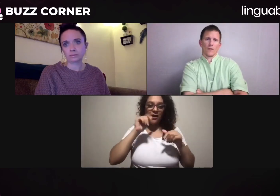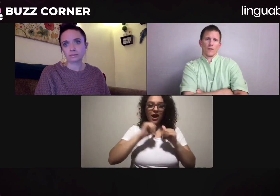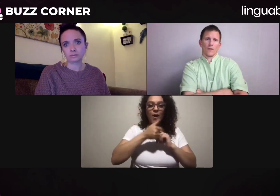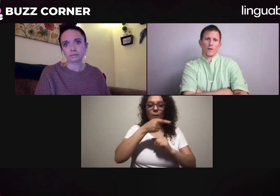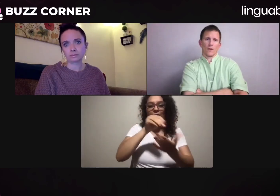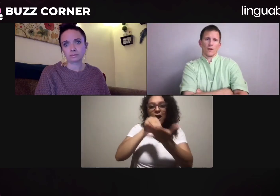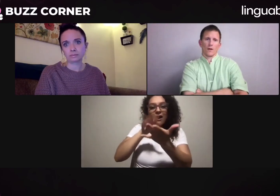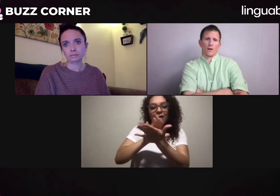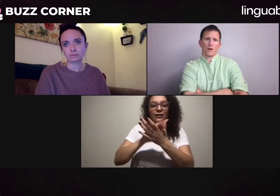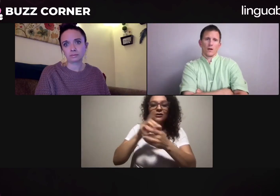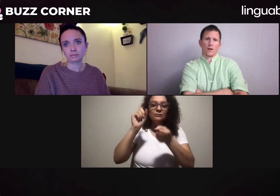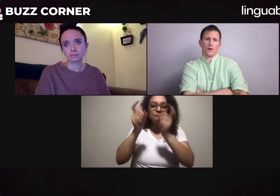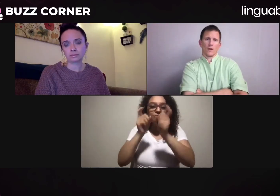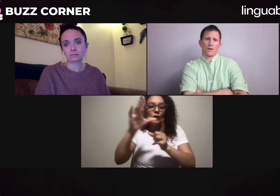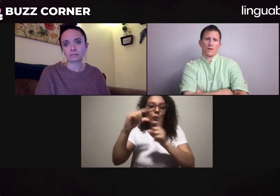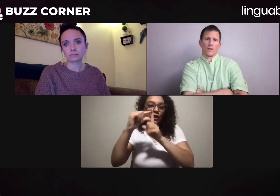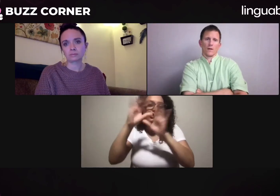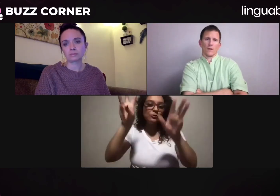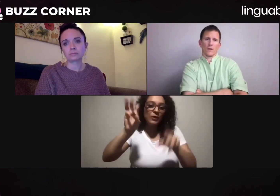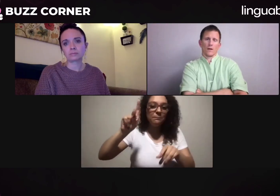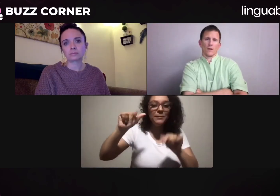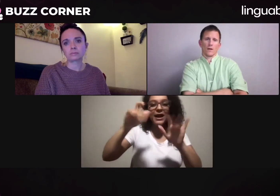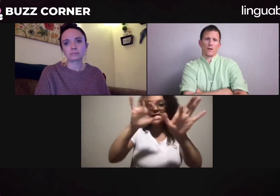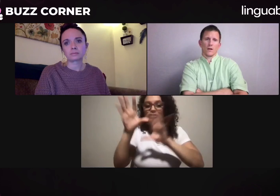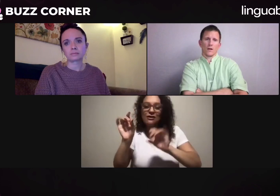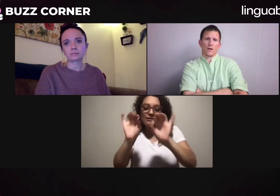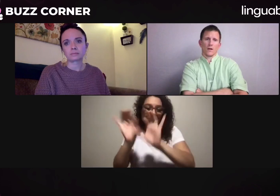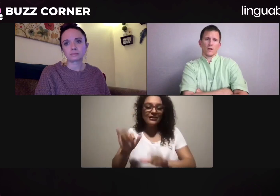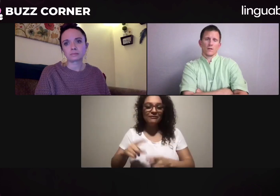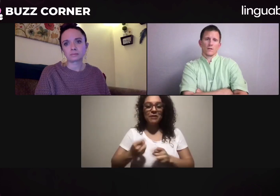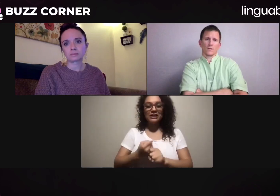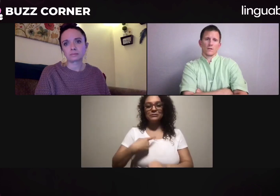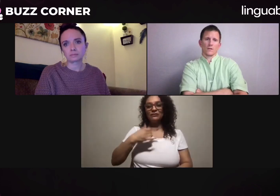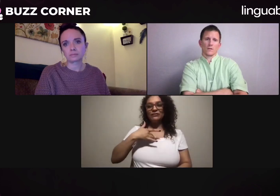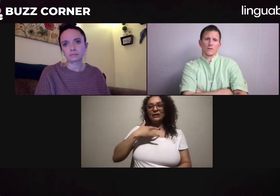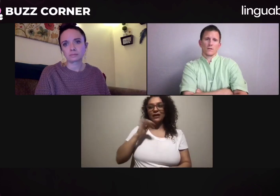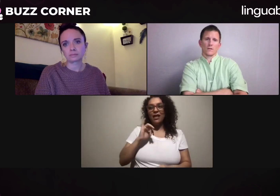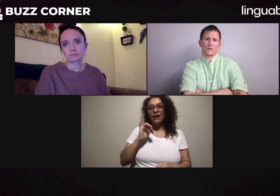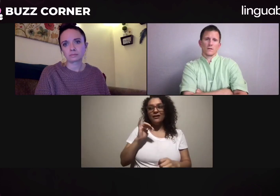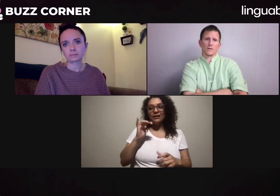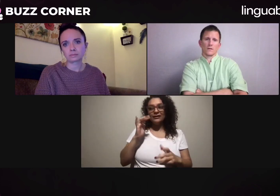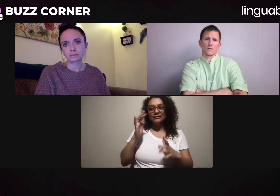The way they are wording things, how they have their website set up.